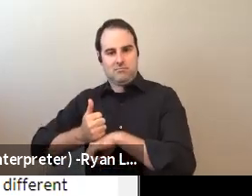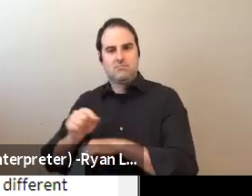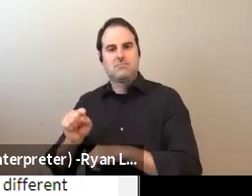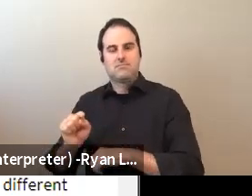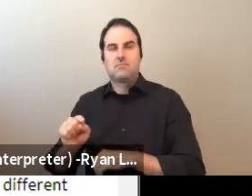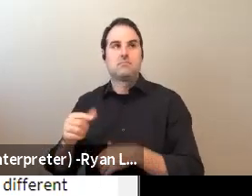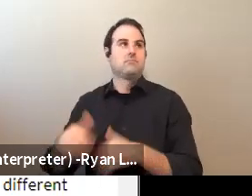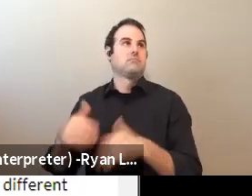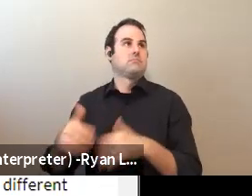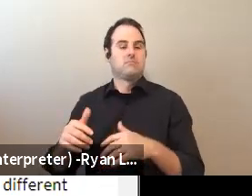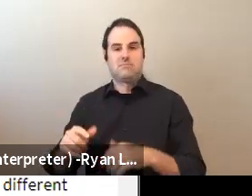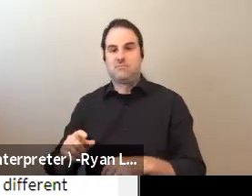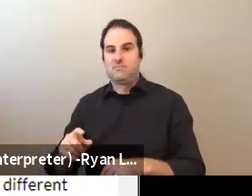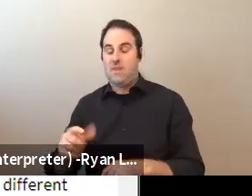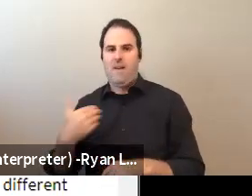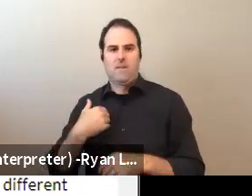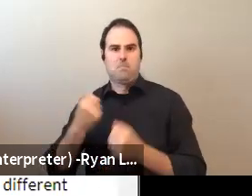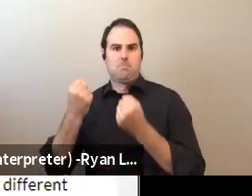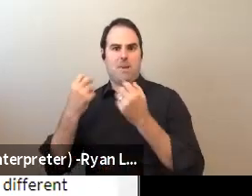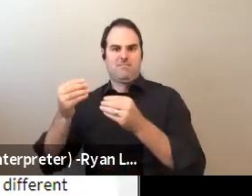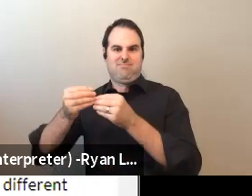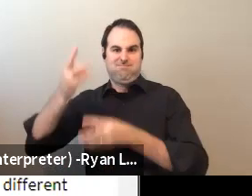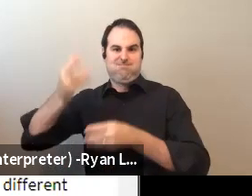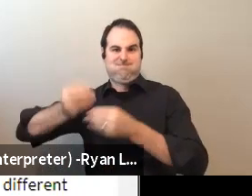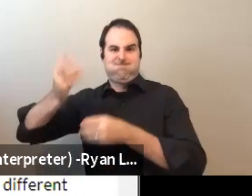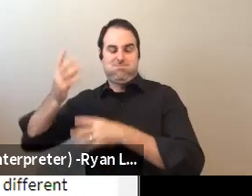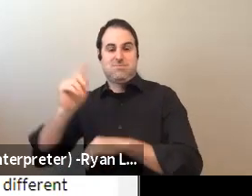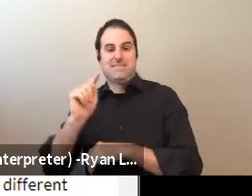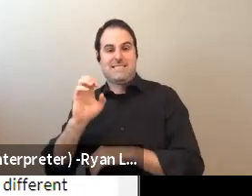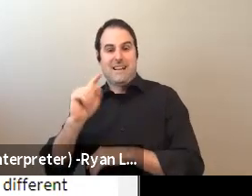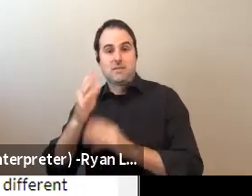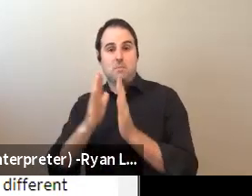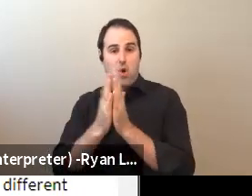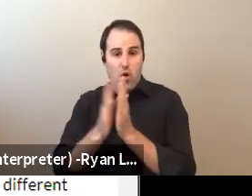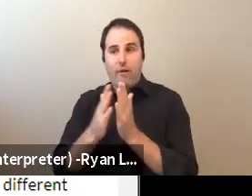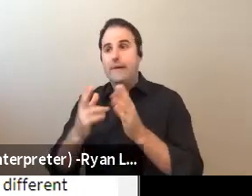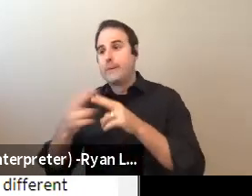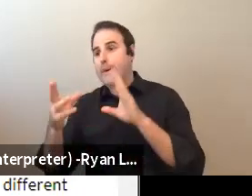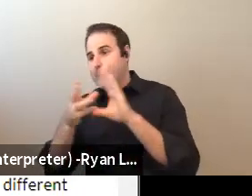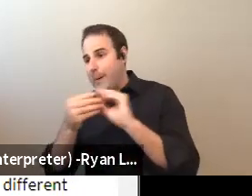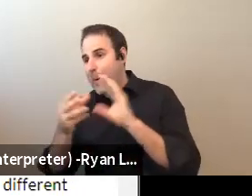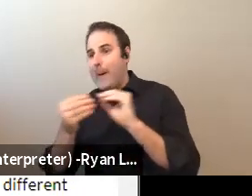Sally Potter: Different textbooks and collections of short stories and literature that is